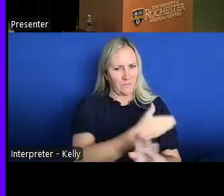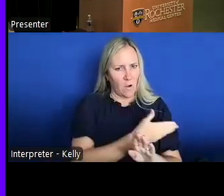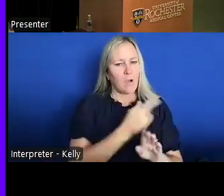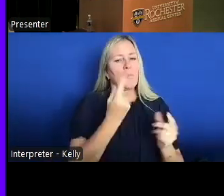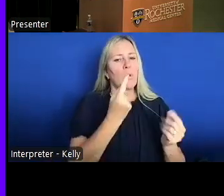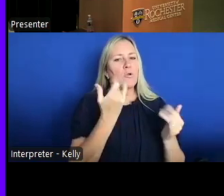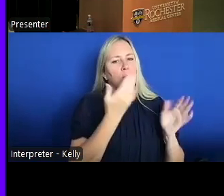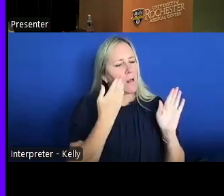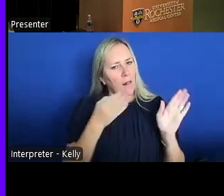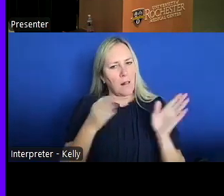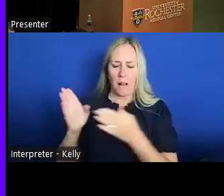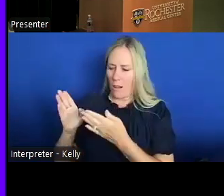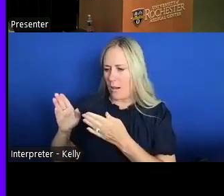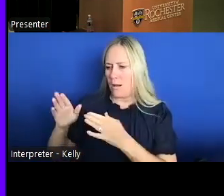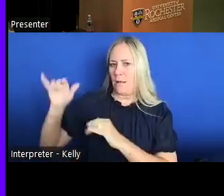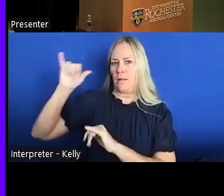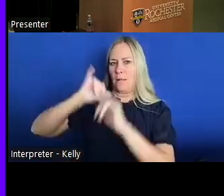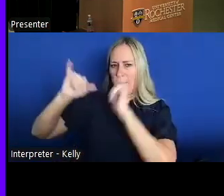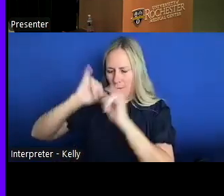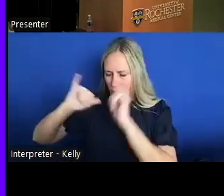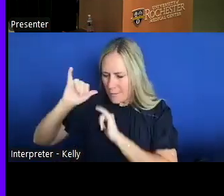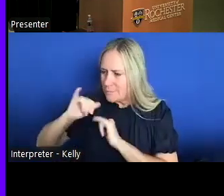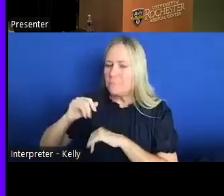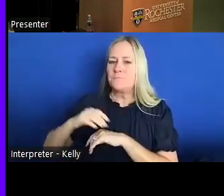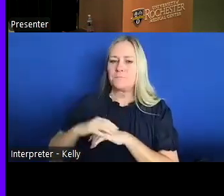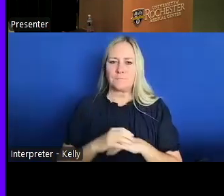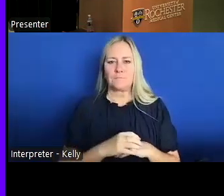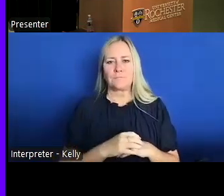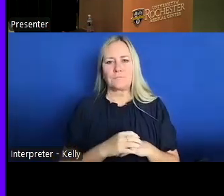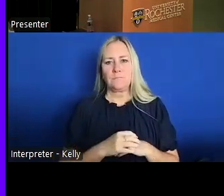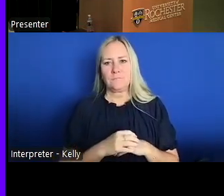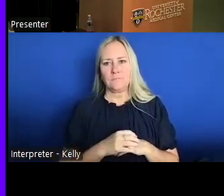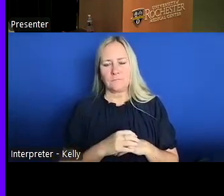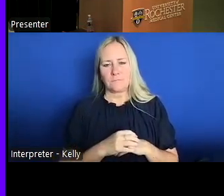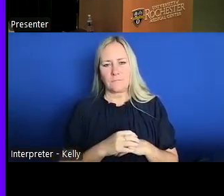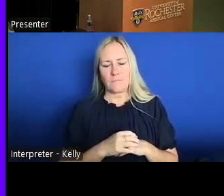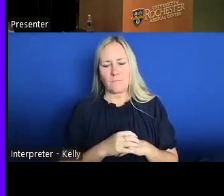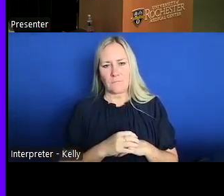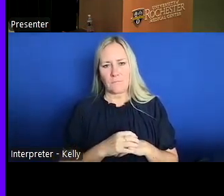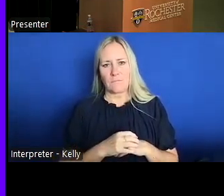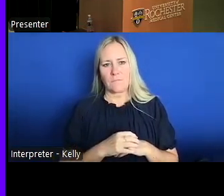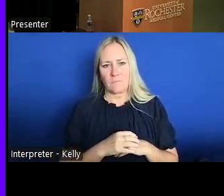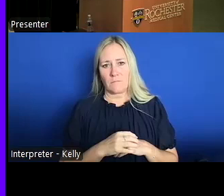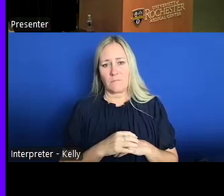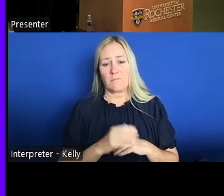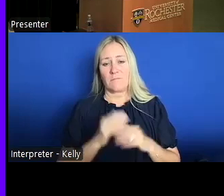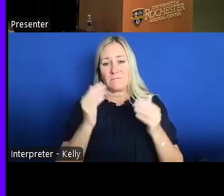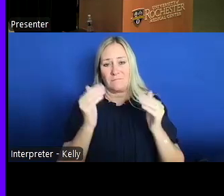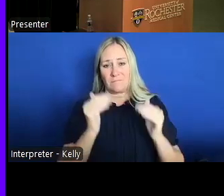to cope was to his drinking withdrew uh in his anguish the next youngest son went out into the